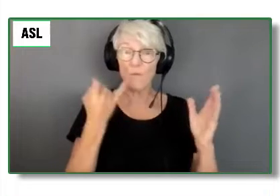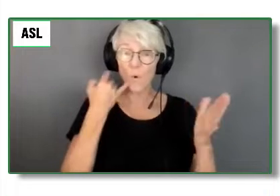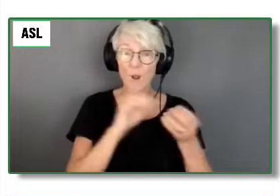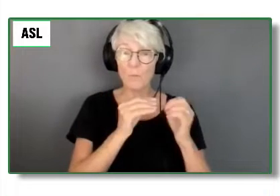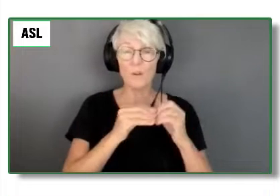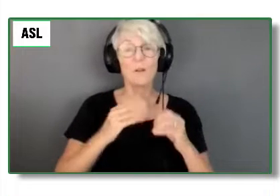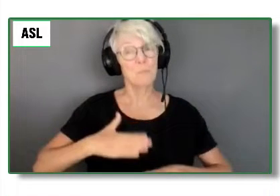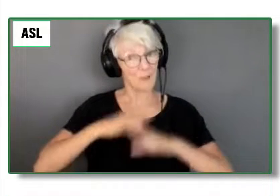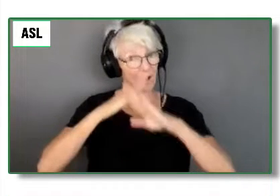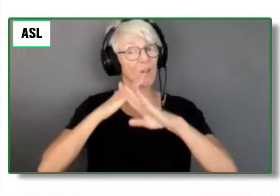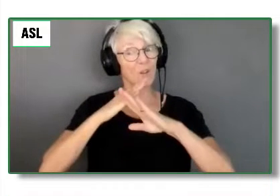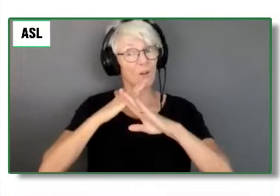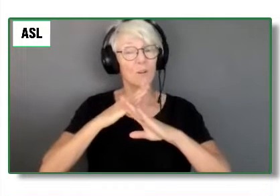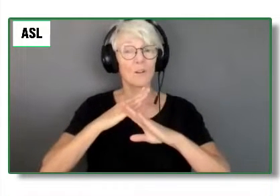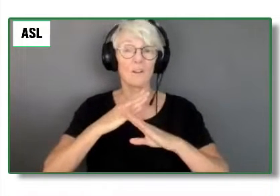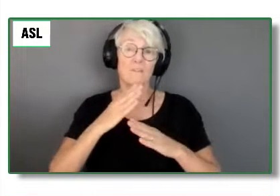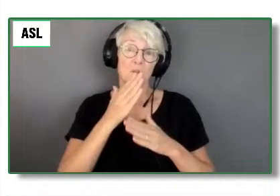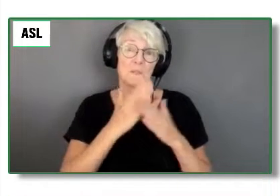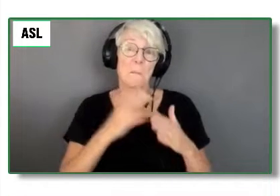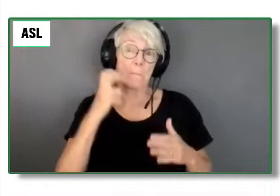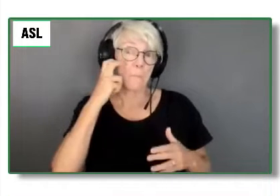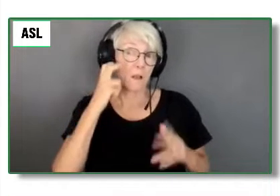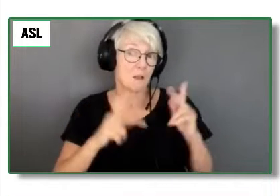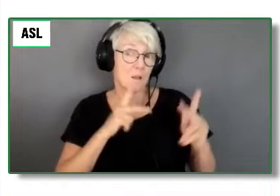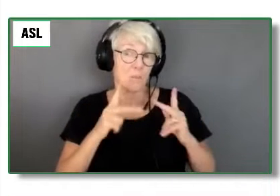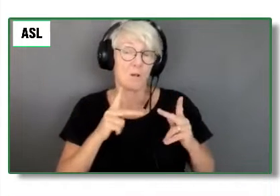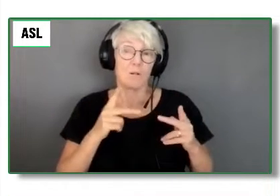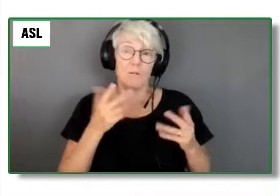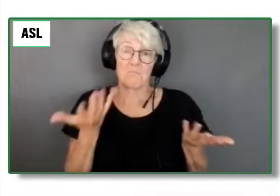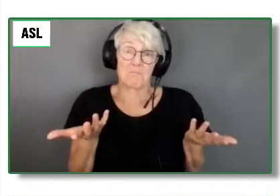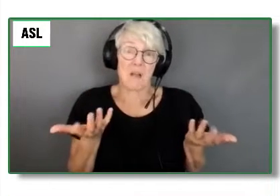for some blind individuals because some of the event registration